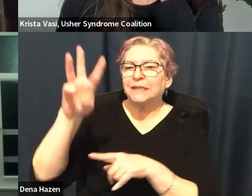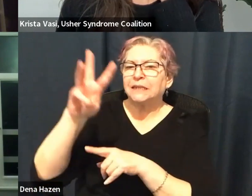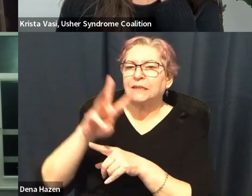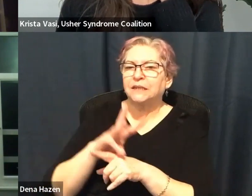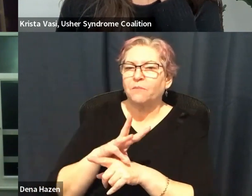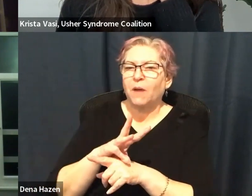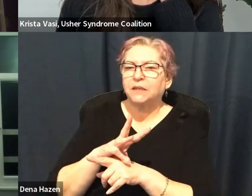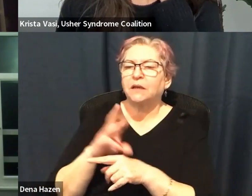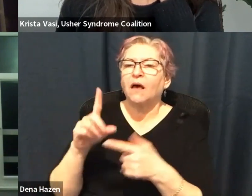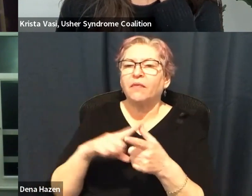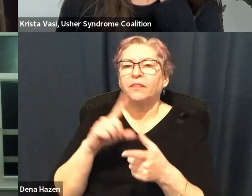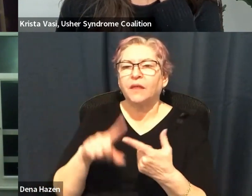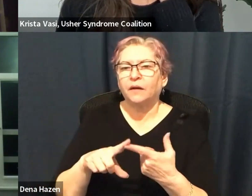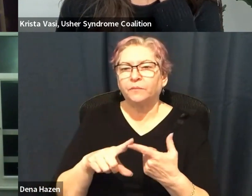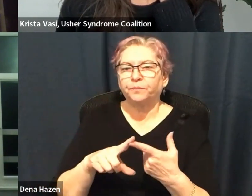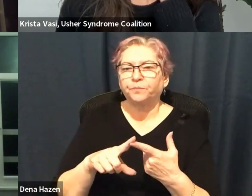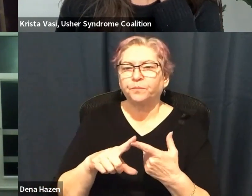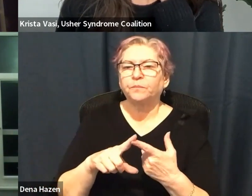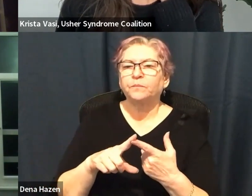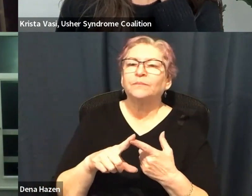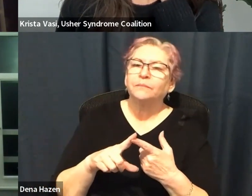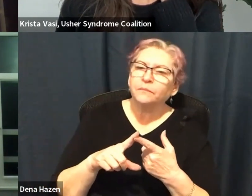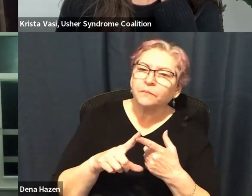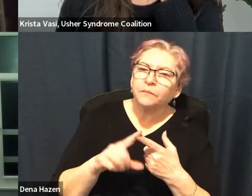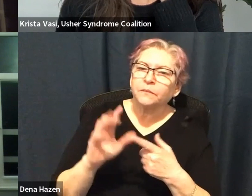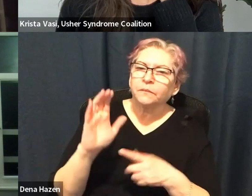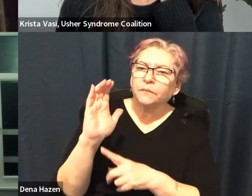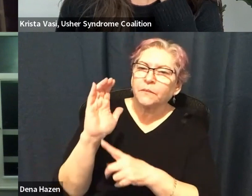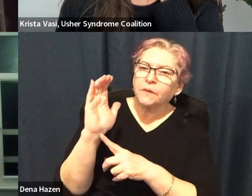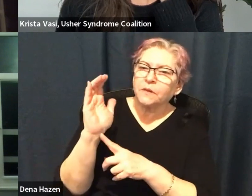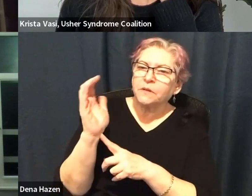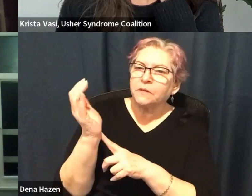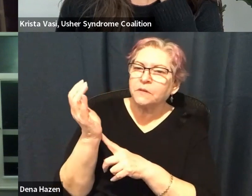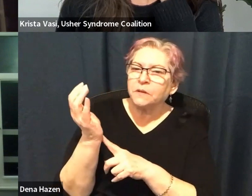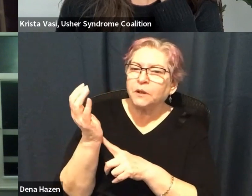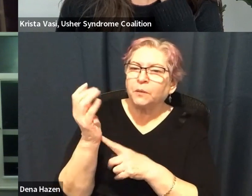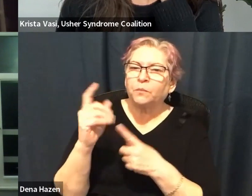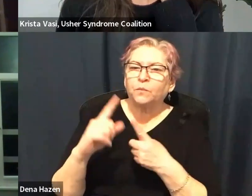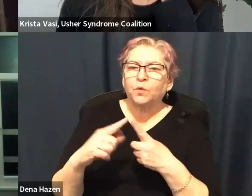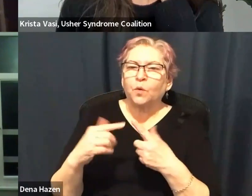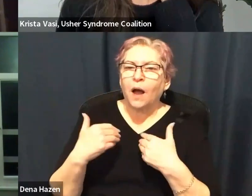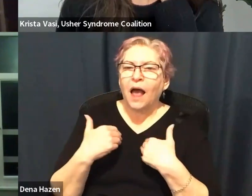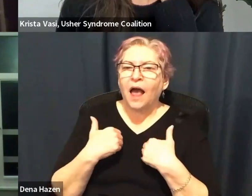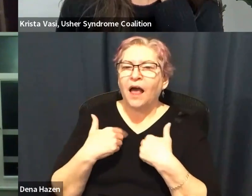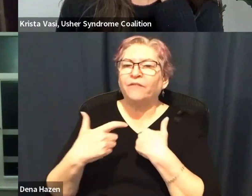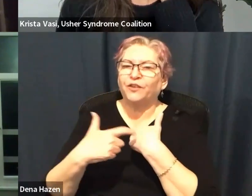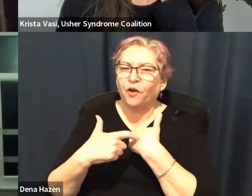And then there was, it seemed to be time for another injection,